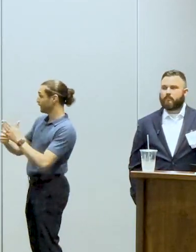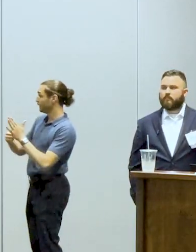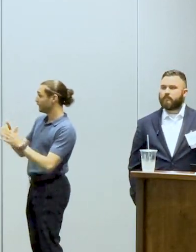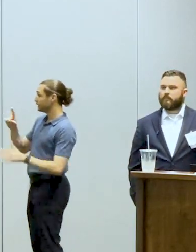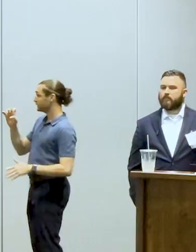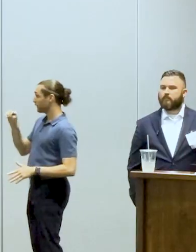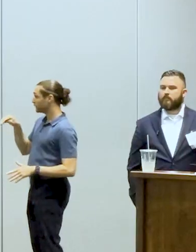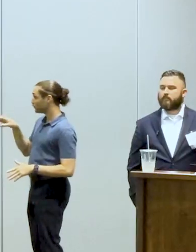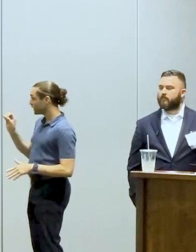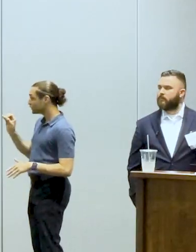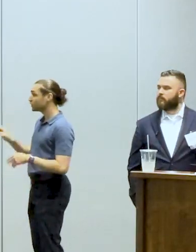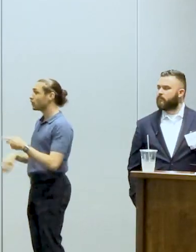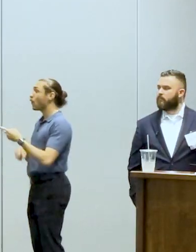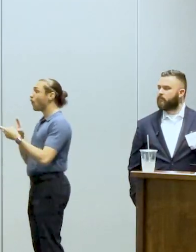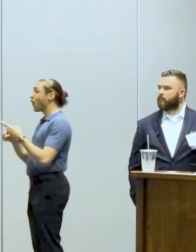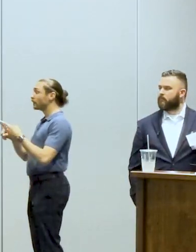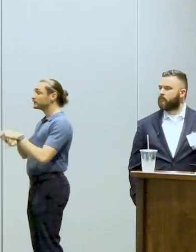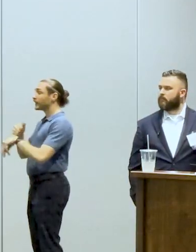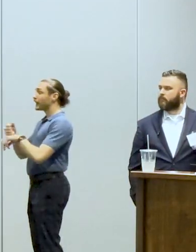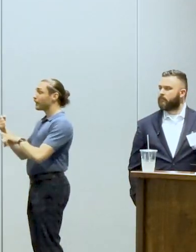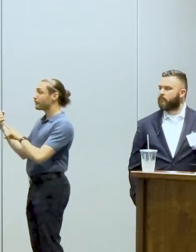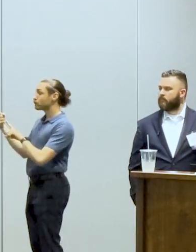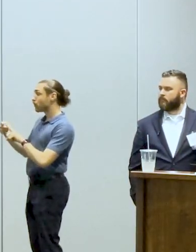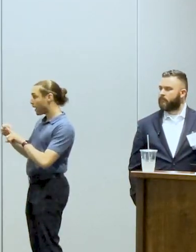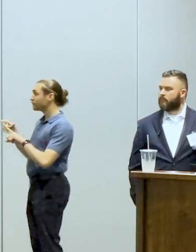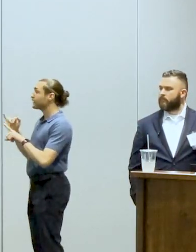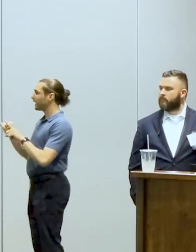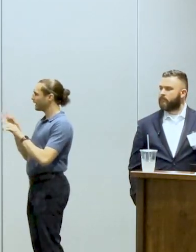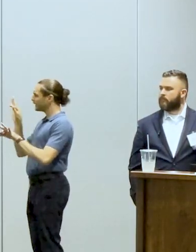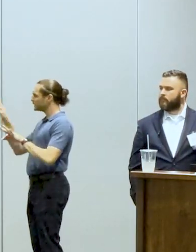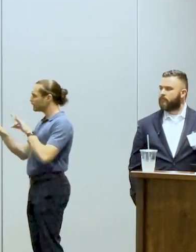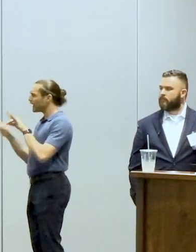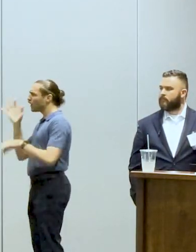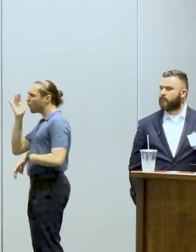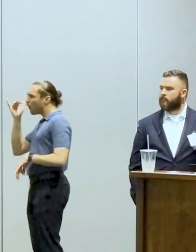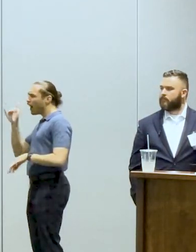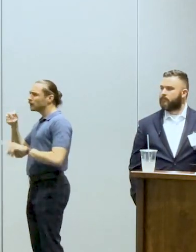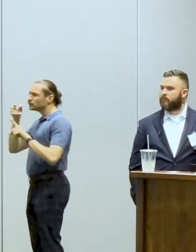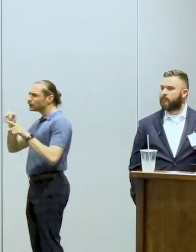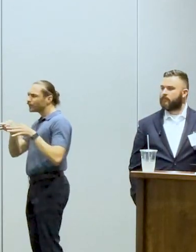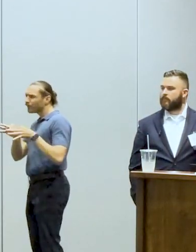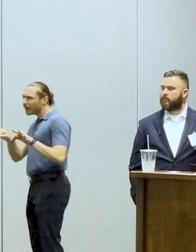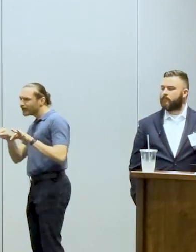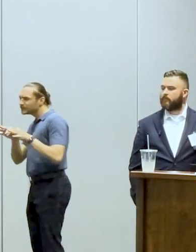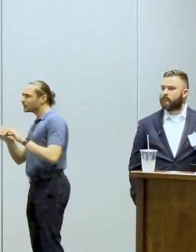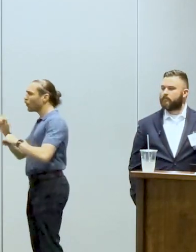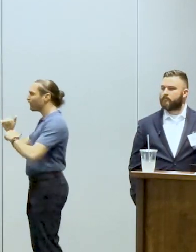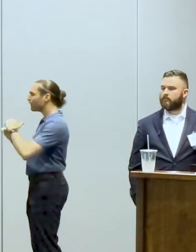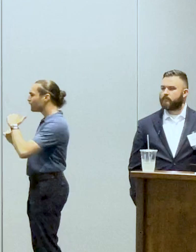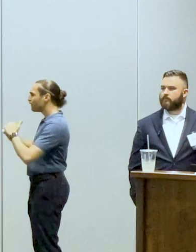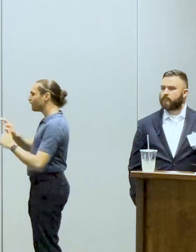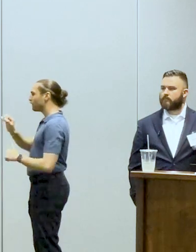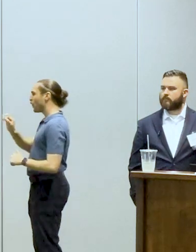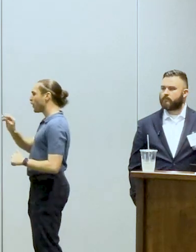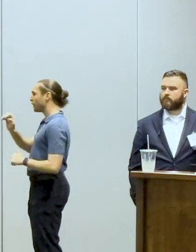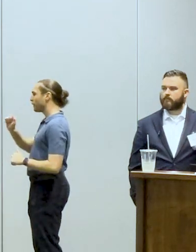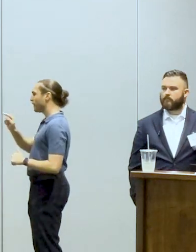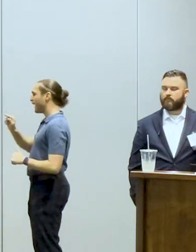explain why certain phrasing or formatting supports accessibility, turning every interaction into a learning